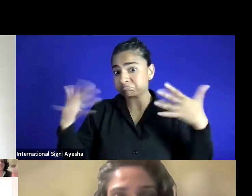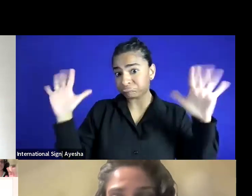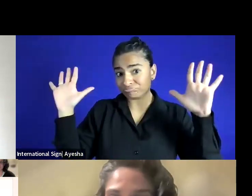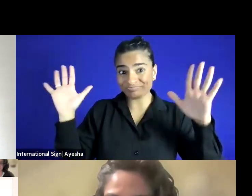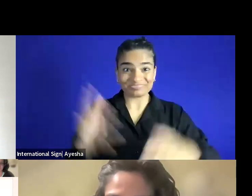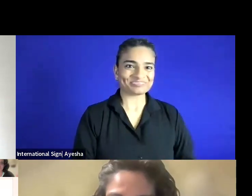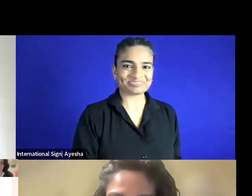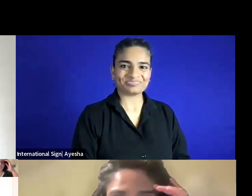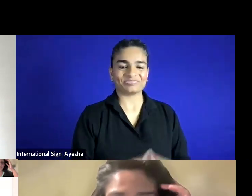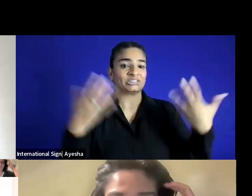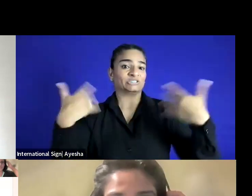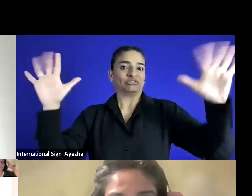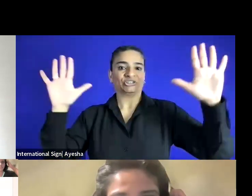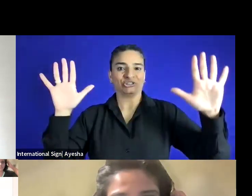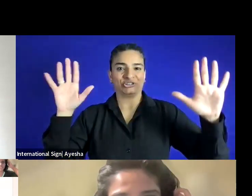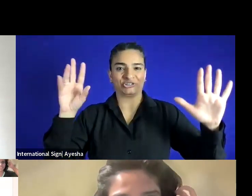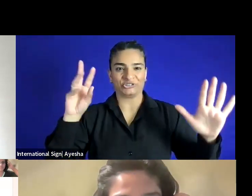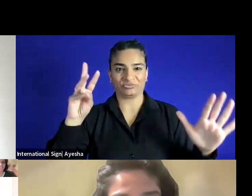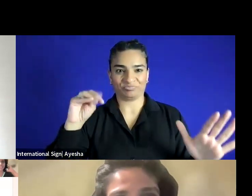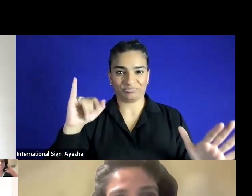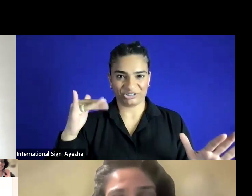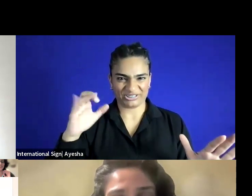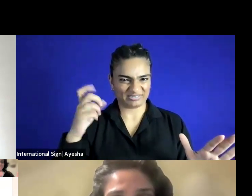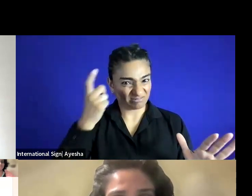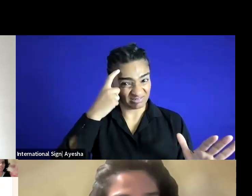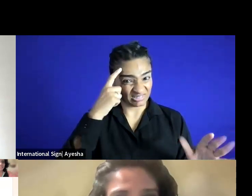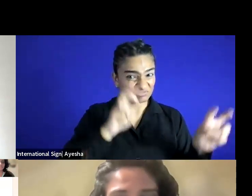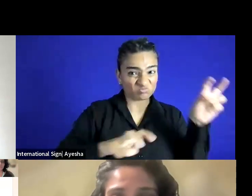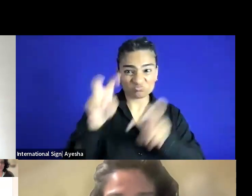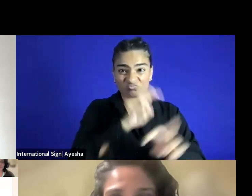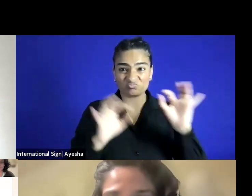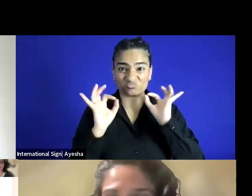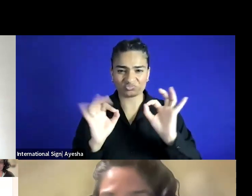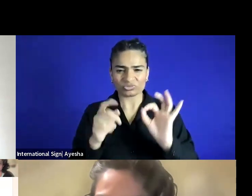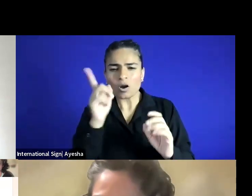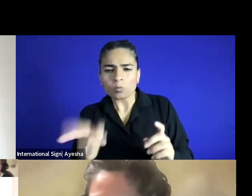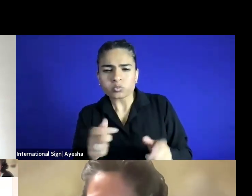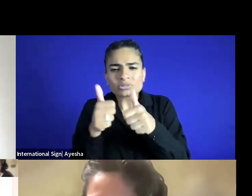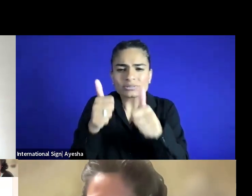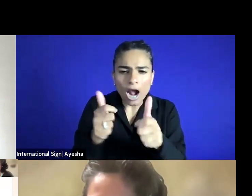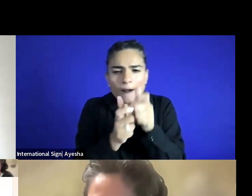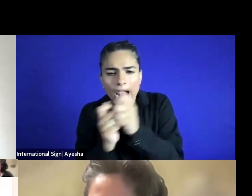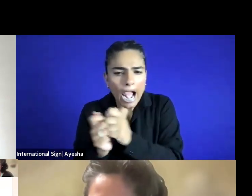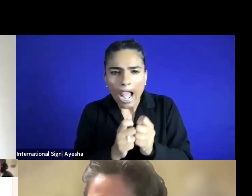fairly easy to navigate and you just have to play around a little bit. And folks will get the hang of it really easy as well.